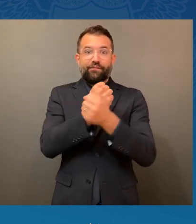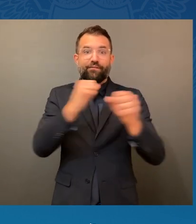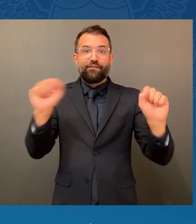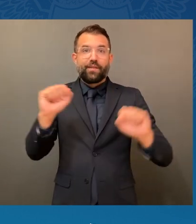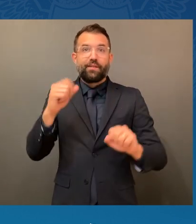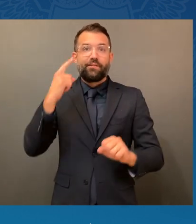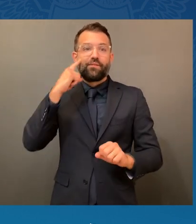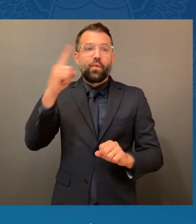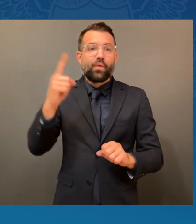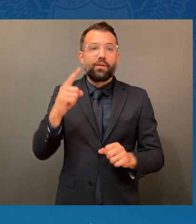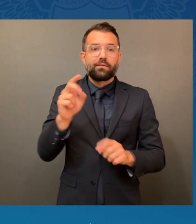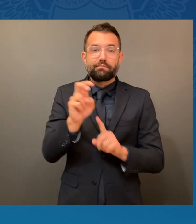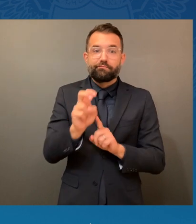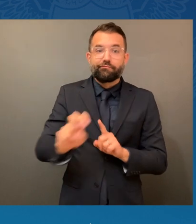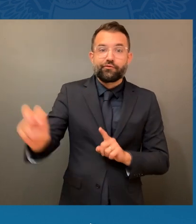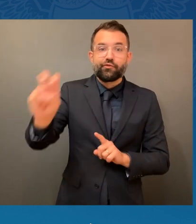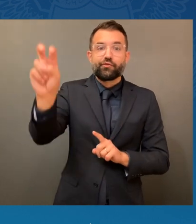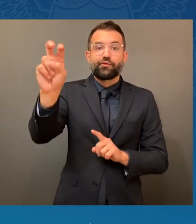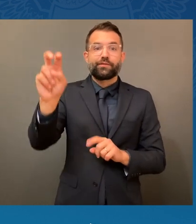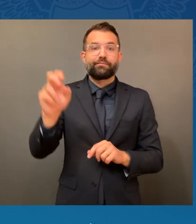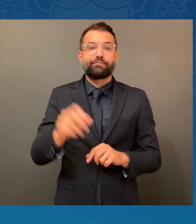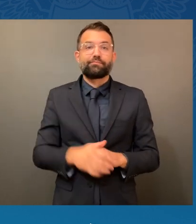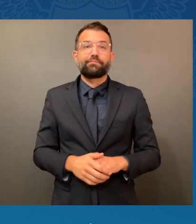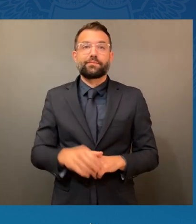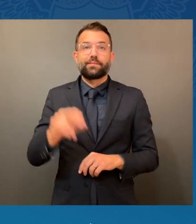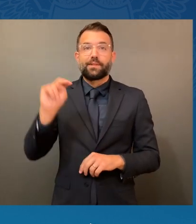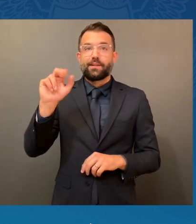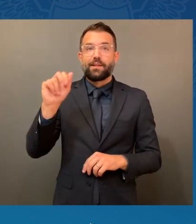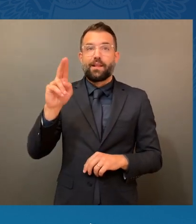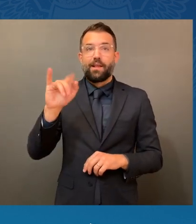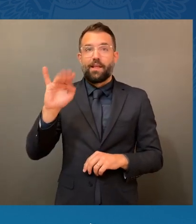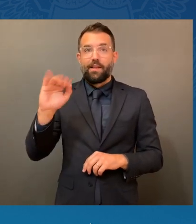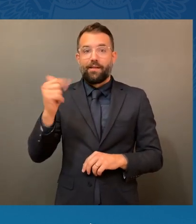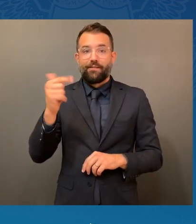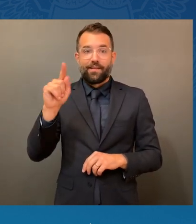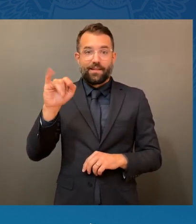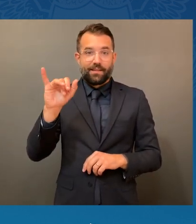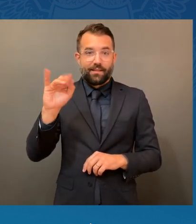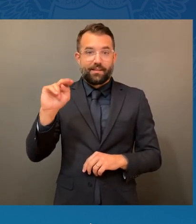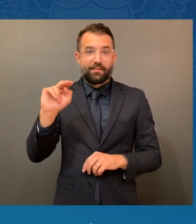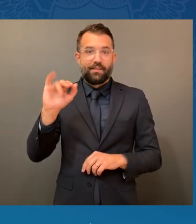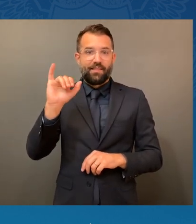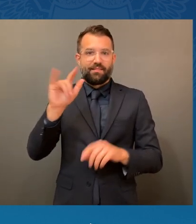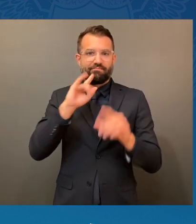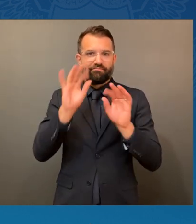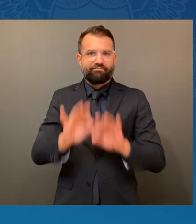both of which are vital for America's security and America's economy.